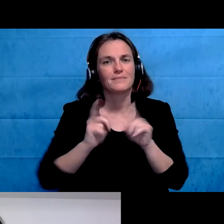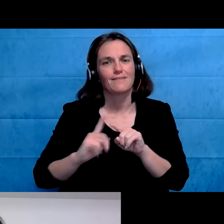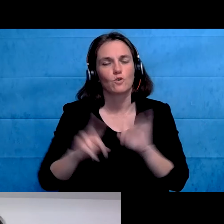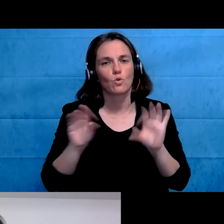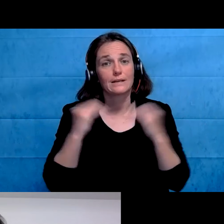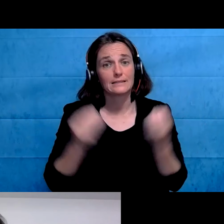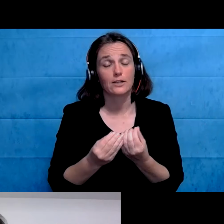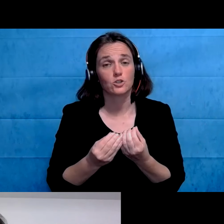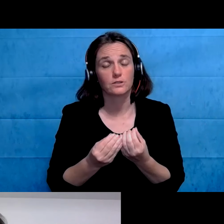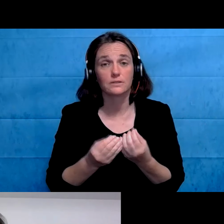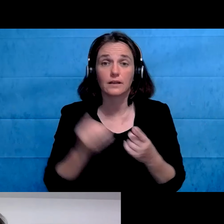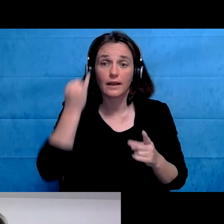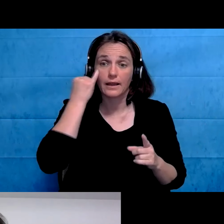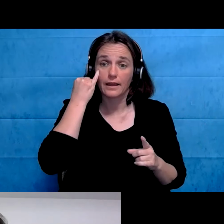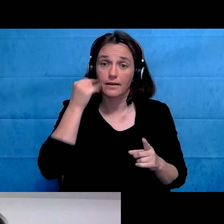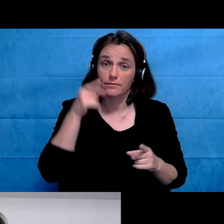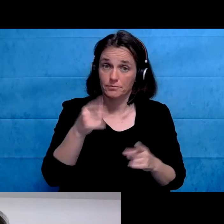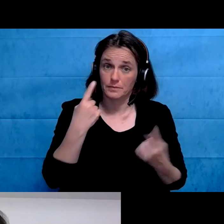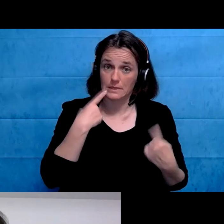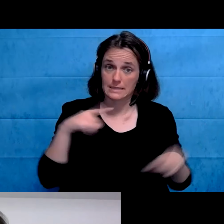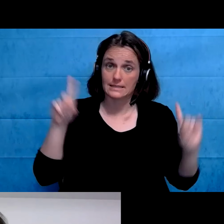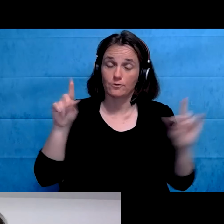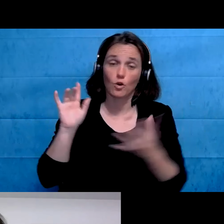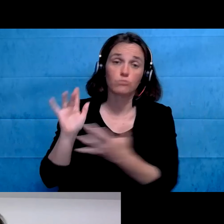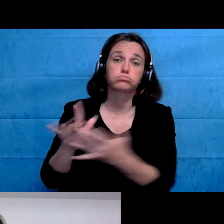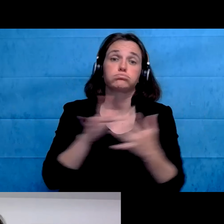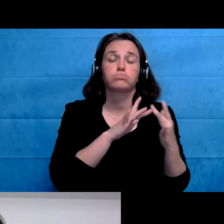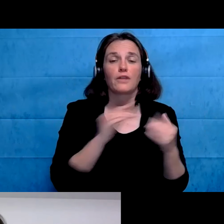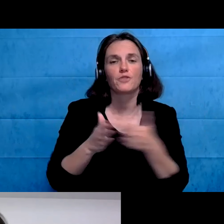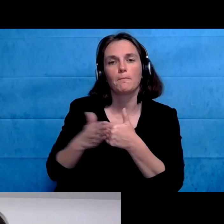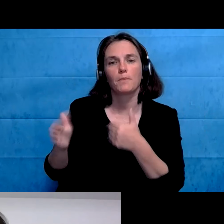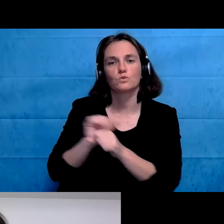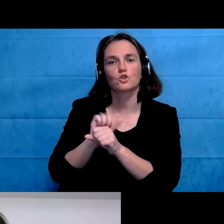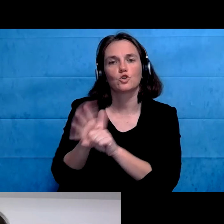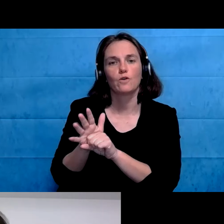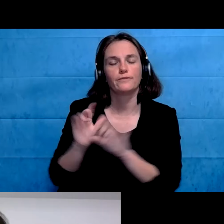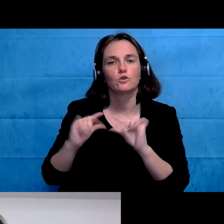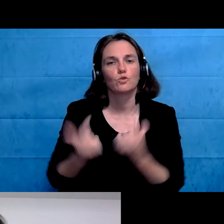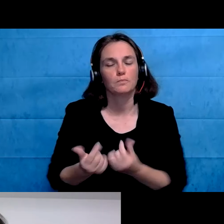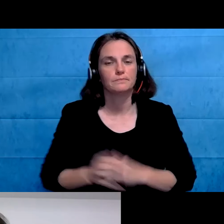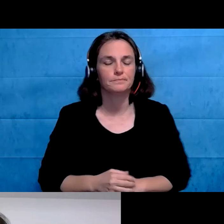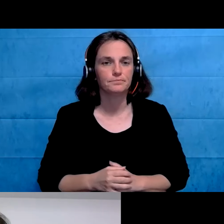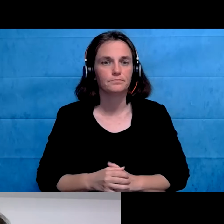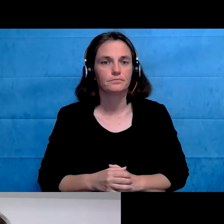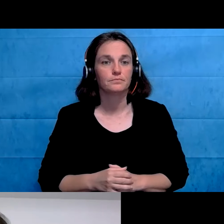if they have been successful in reaching out to this community too, but I'll start with you, Tiernan. Yeah, so one thing I had mentioned